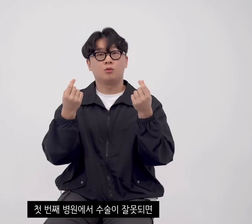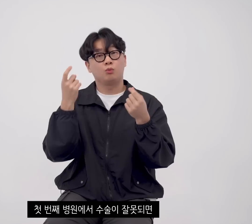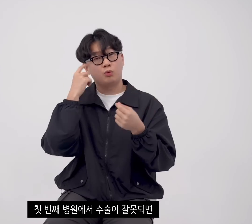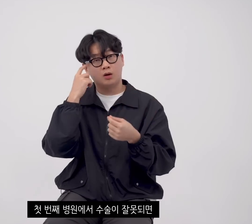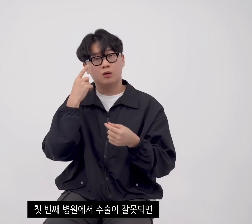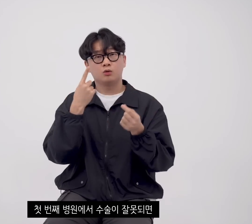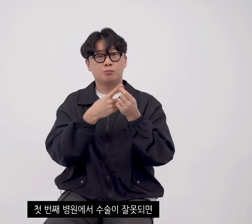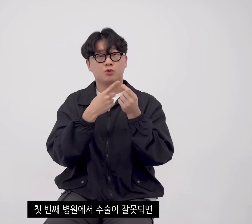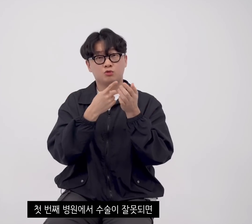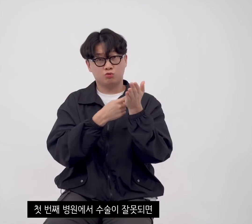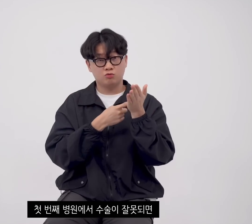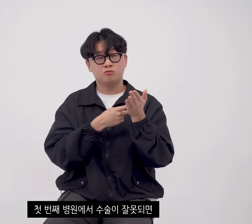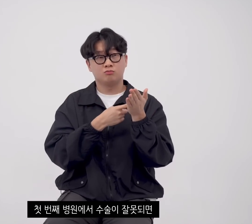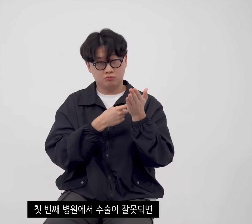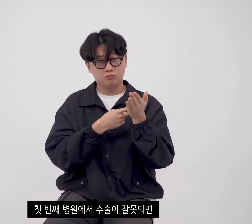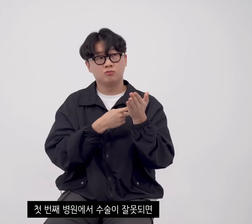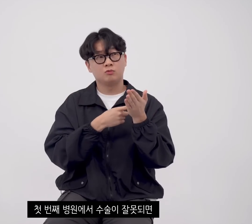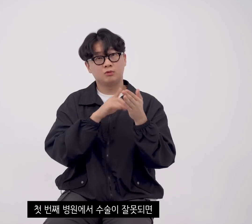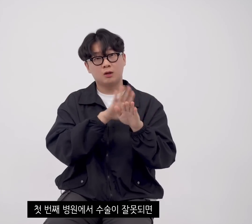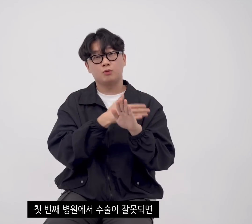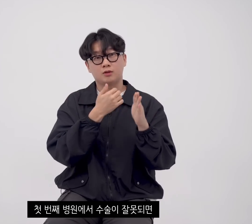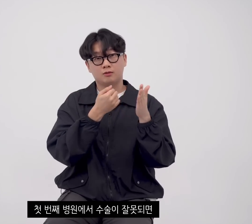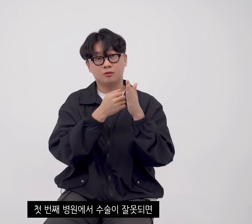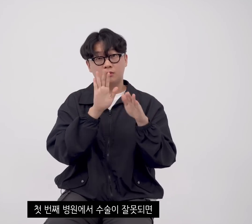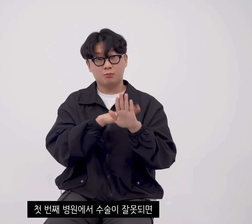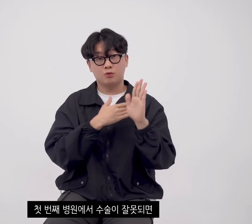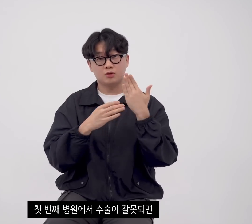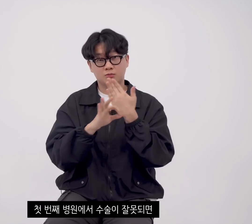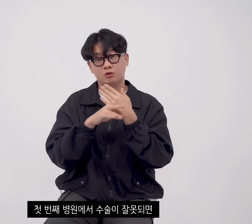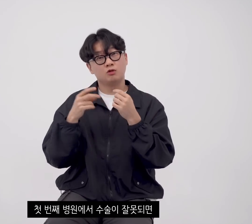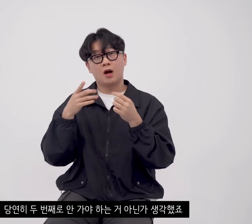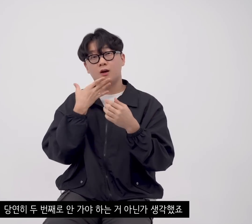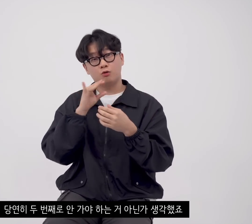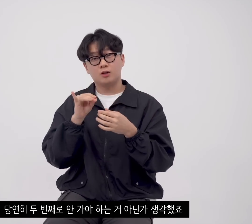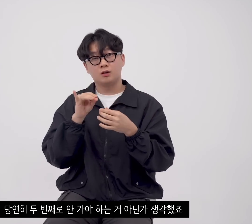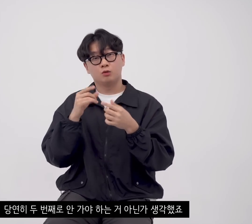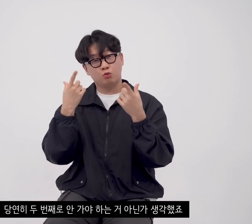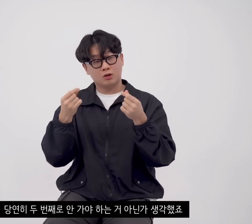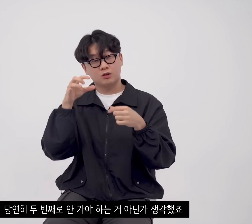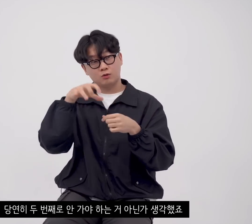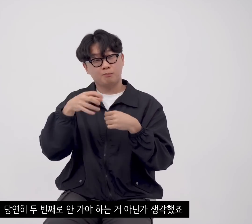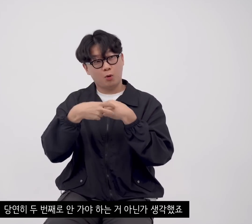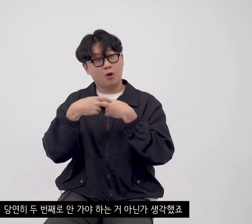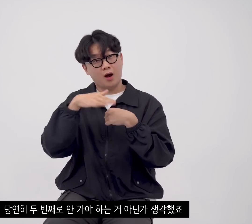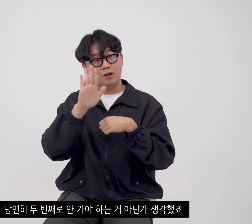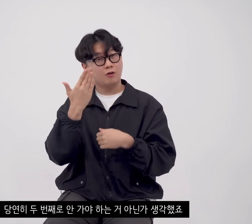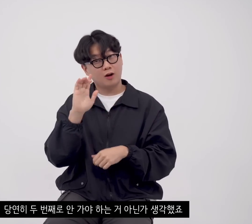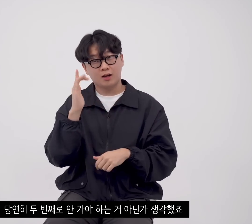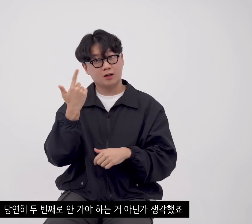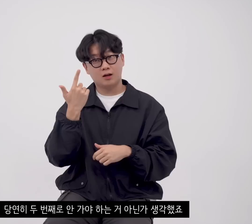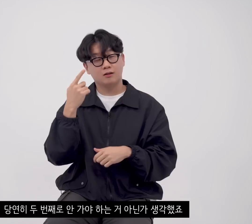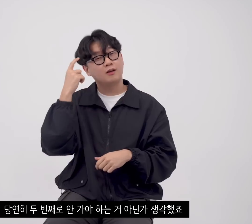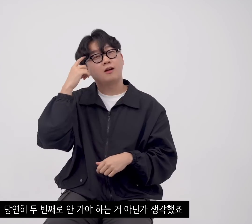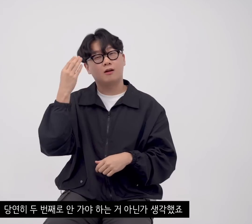The first hospital I thought that if the surgery went wrong, I wouldn't have to go a second time